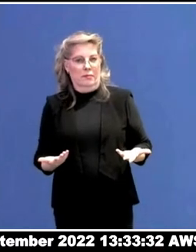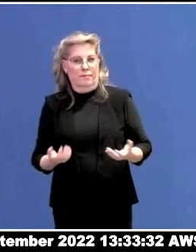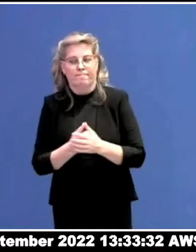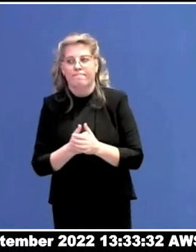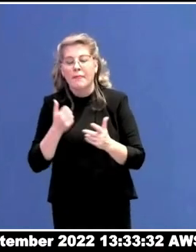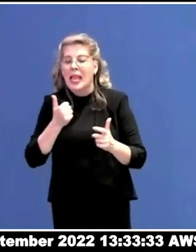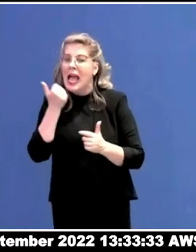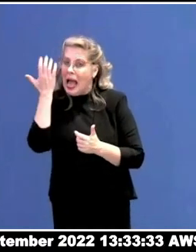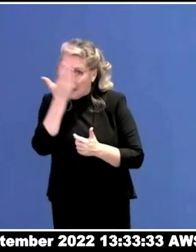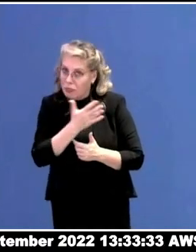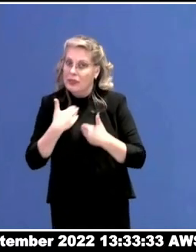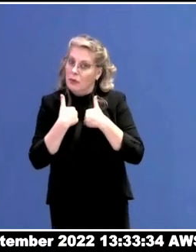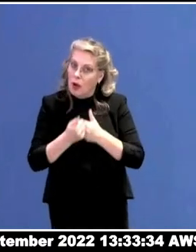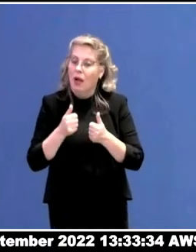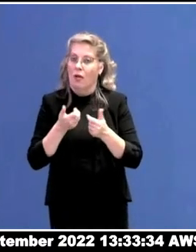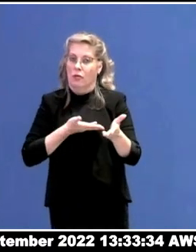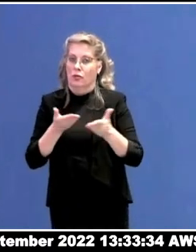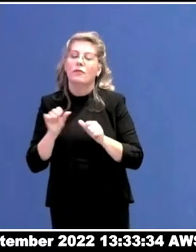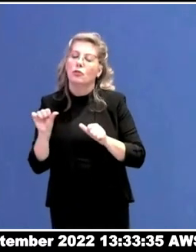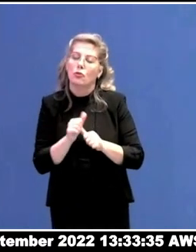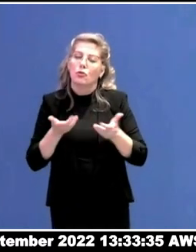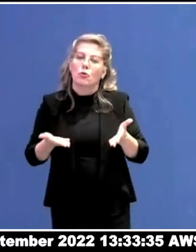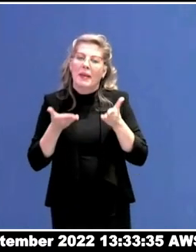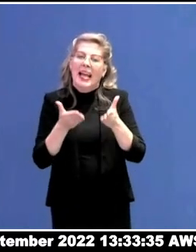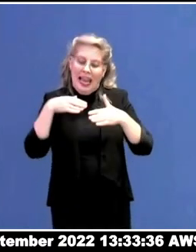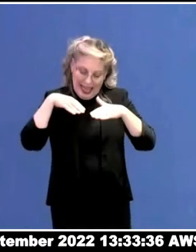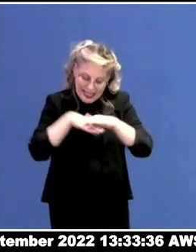provide those services to Aboriginal prisoners, and independent disability